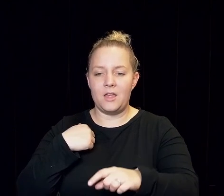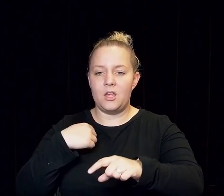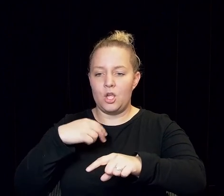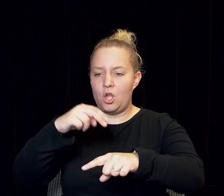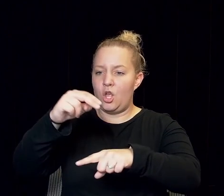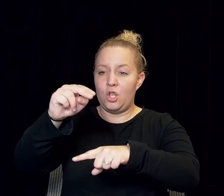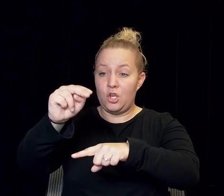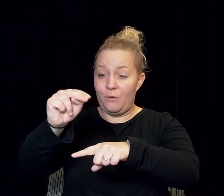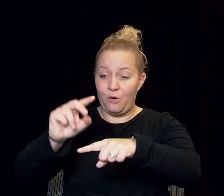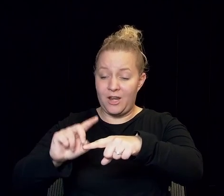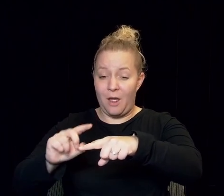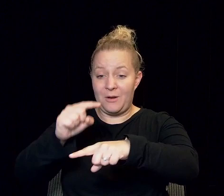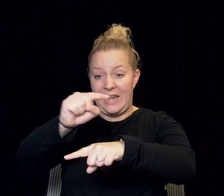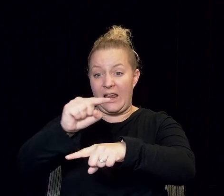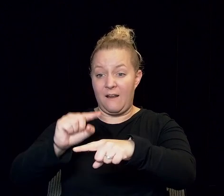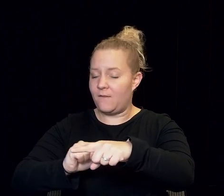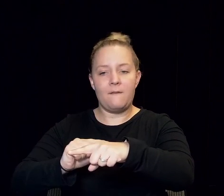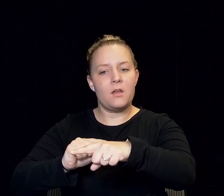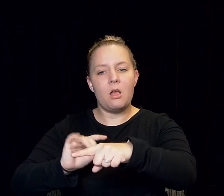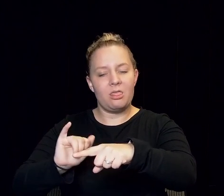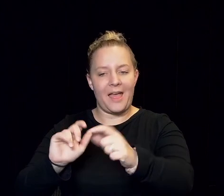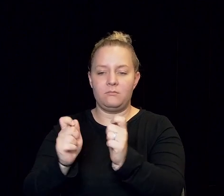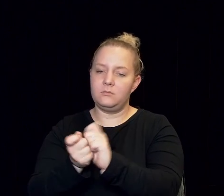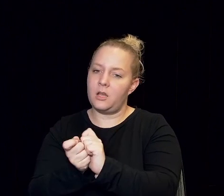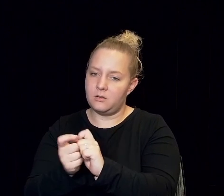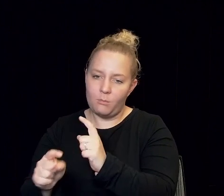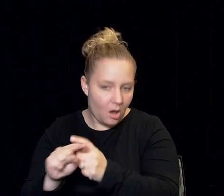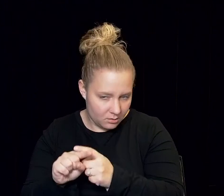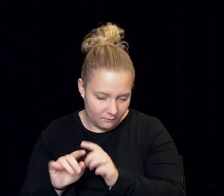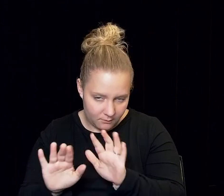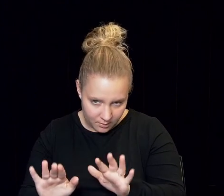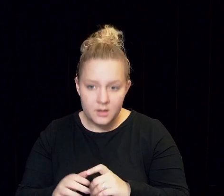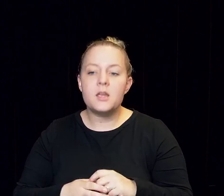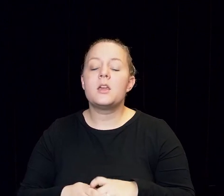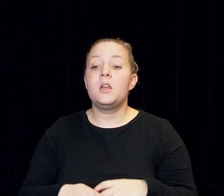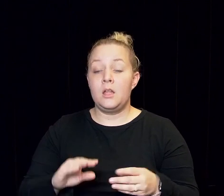the denominator because then that fraction is no longer negative. And then for number four, you check